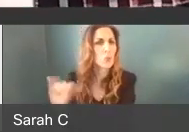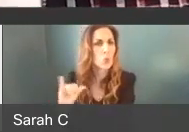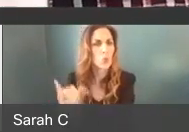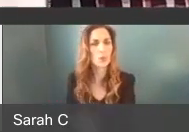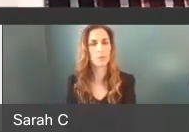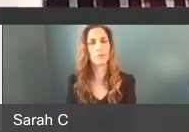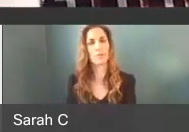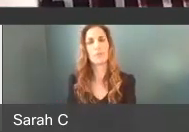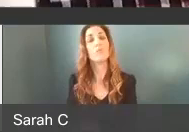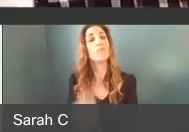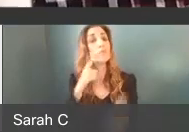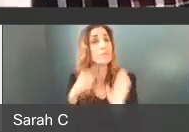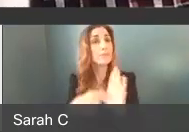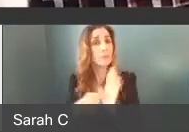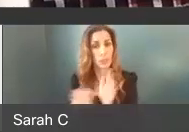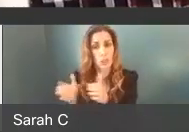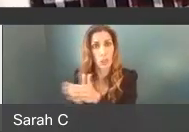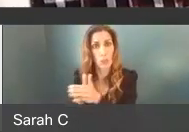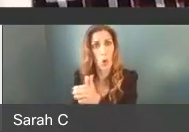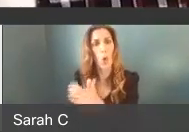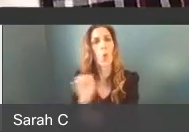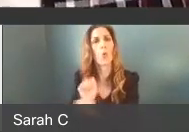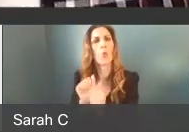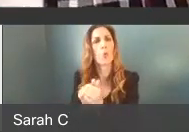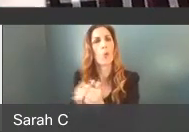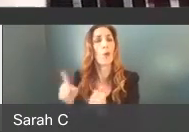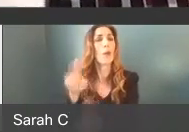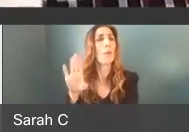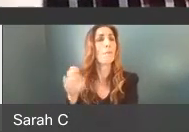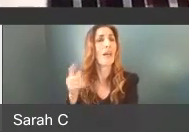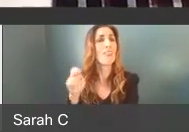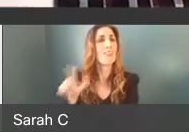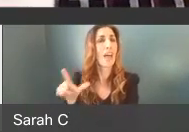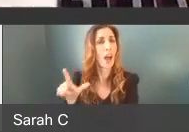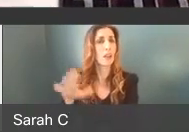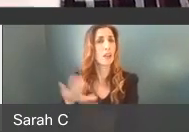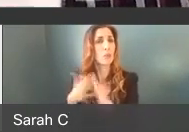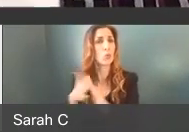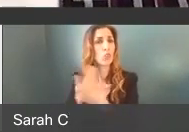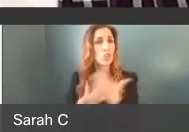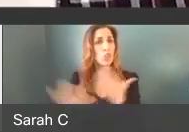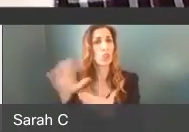we'll be partnering with Bethel Community Church in Pottstown, where our bilingual health educator